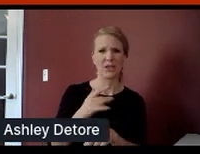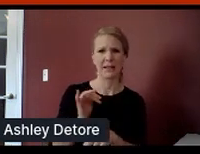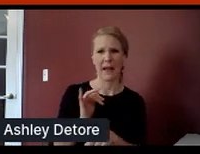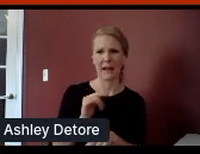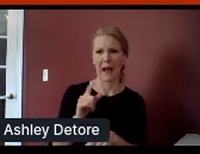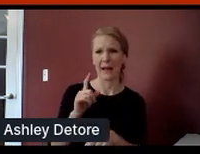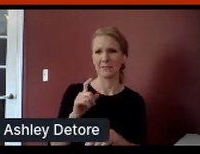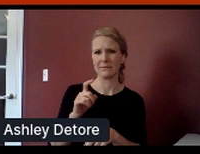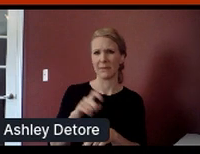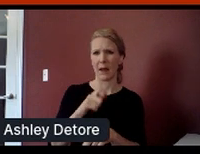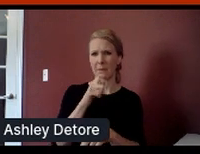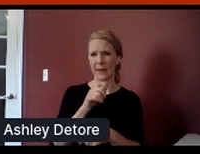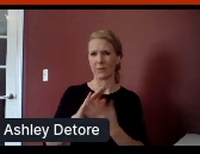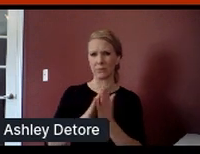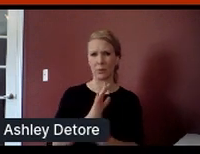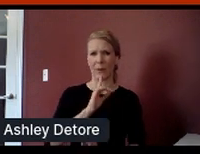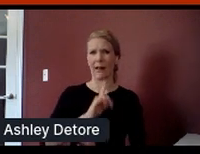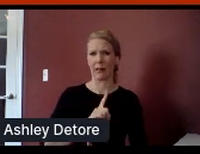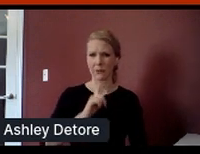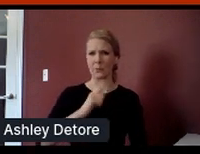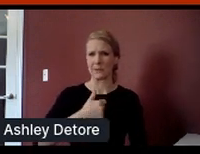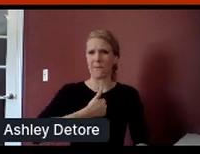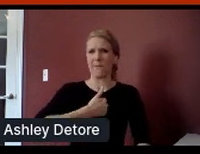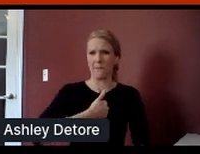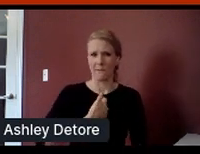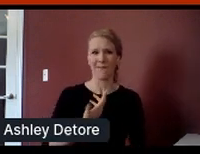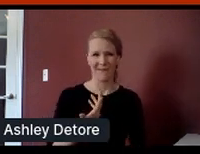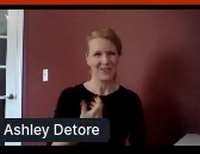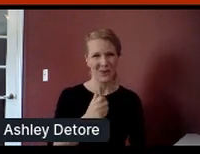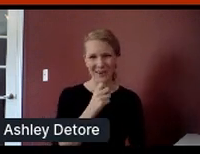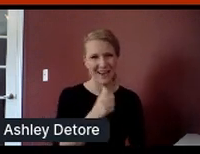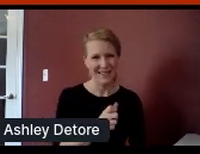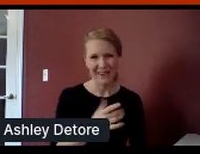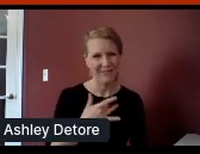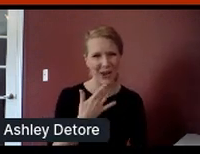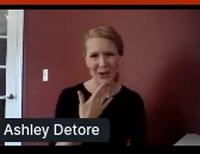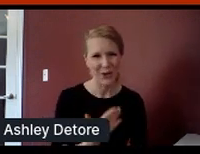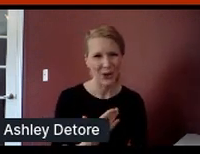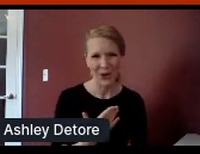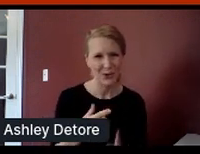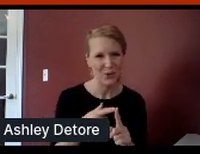Absolutely. It does not feel good to code switch.